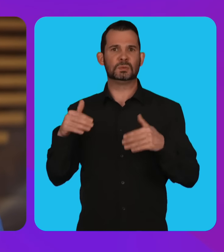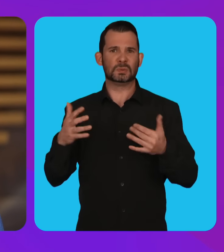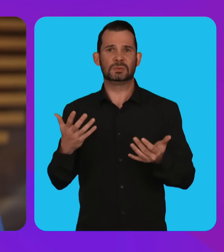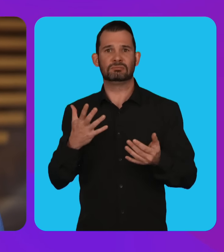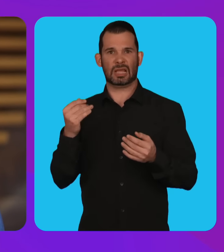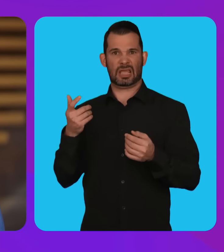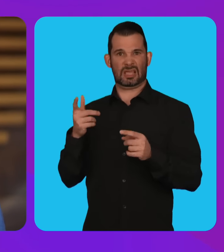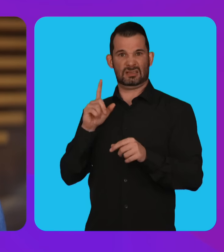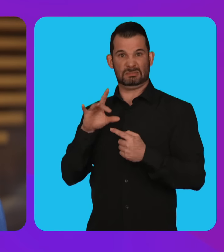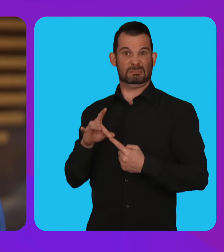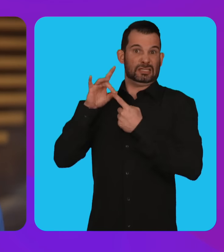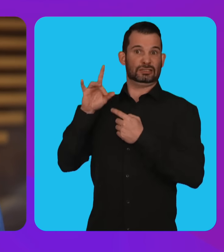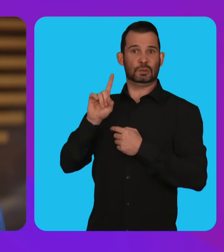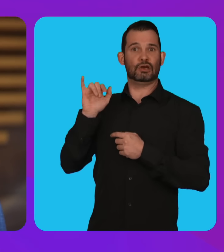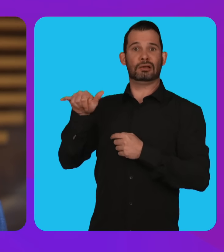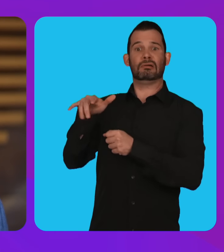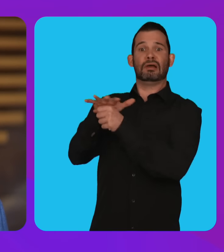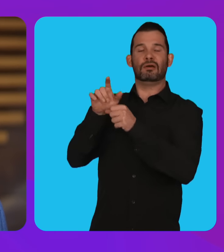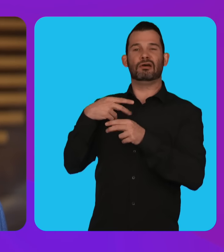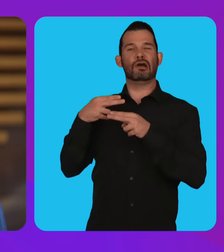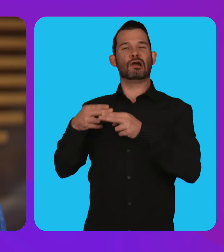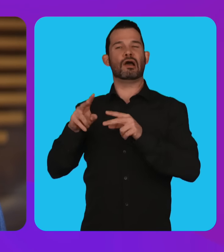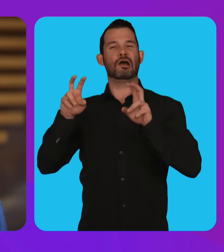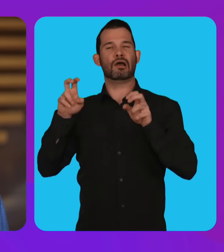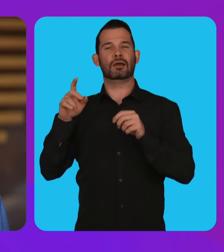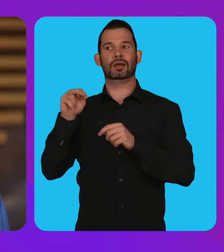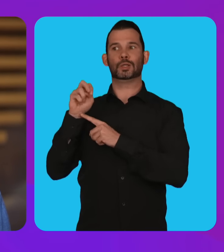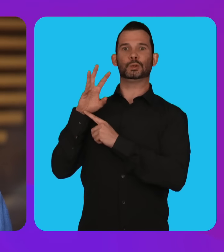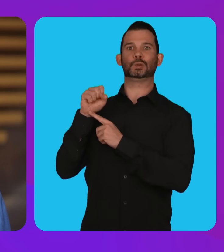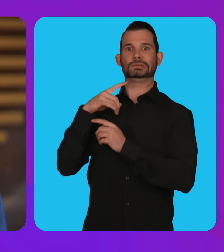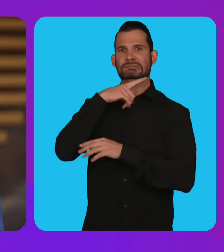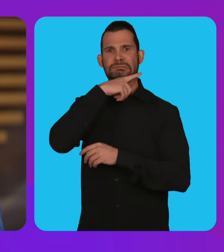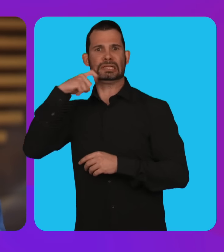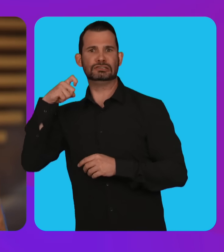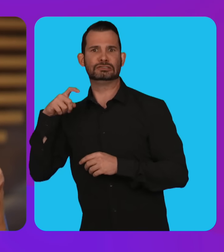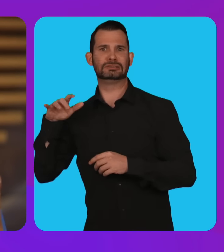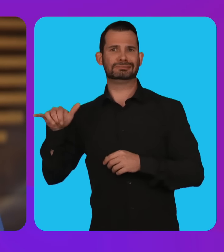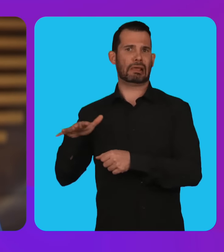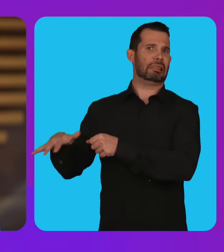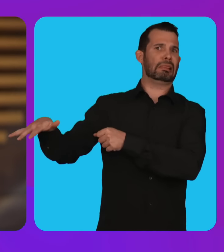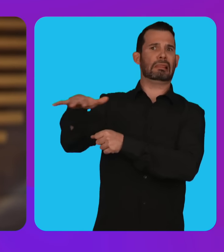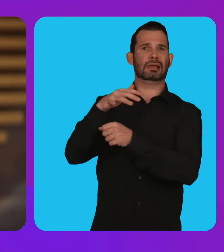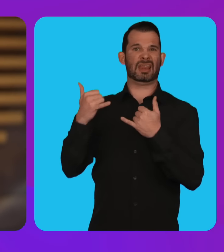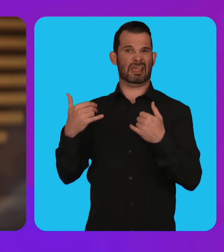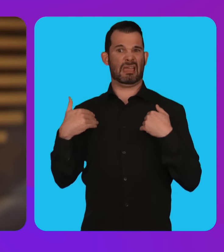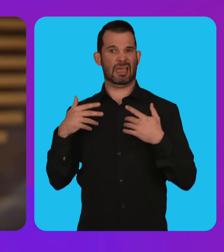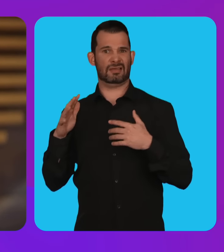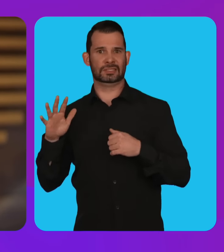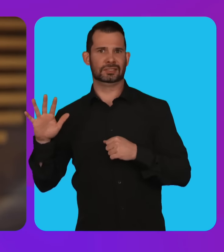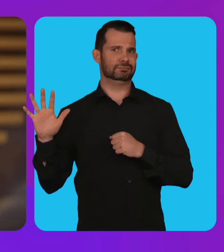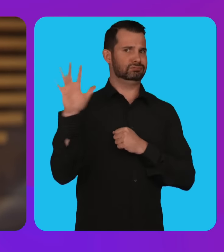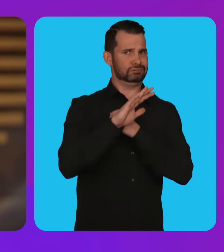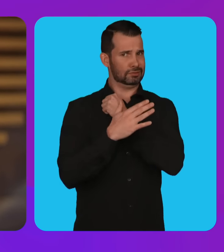and have threatened local media, especially in areas what we call news deserts now across the country,